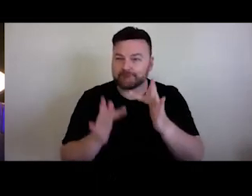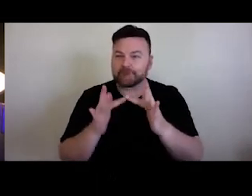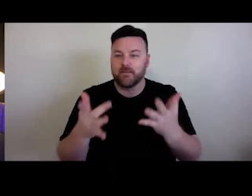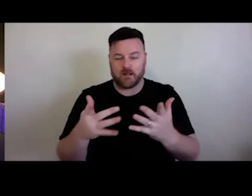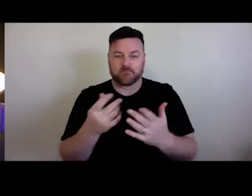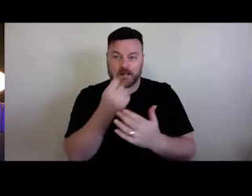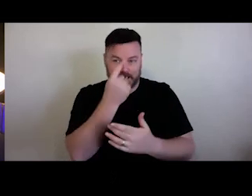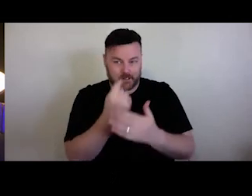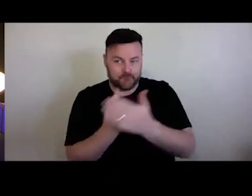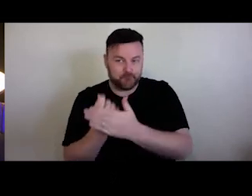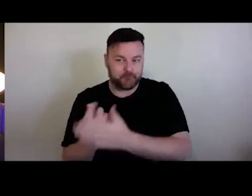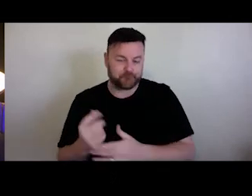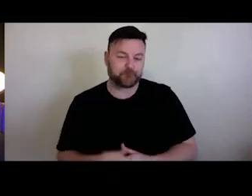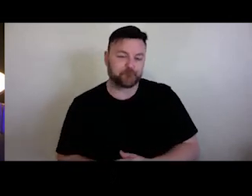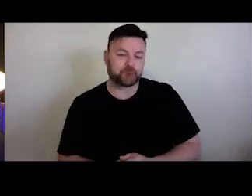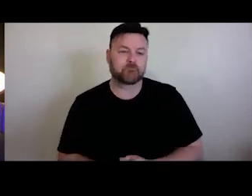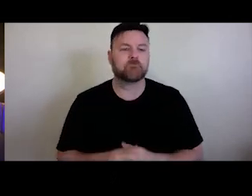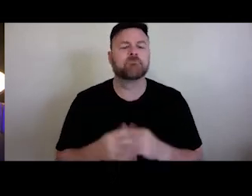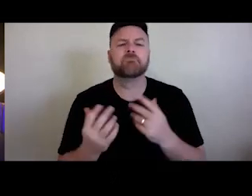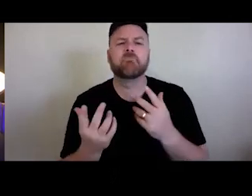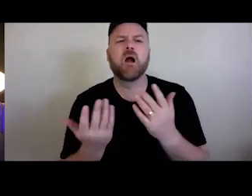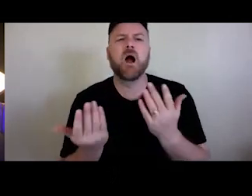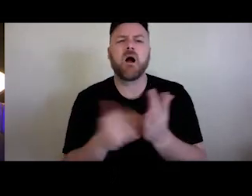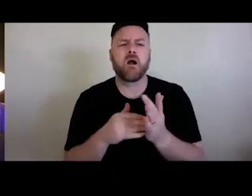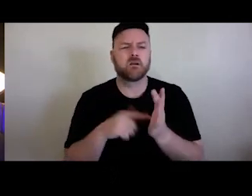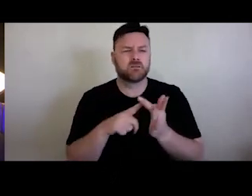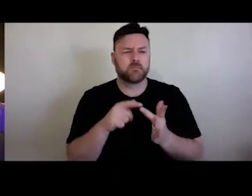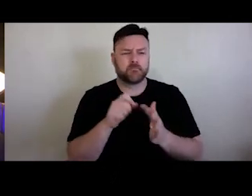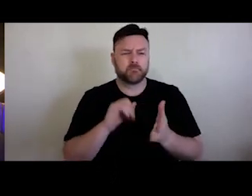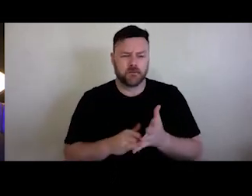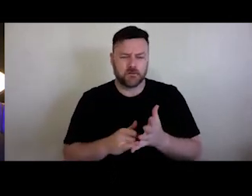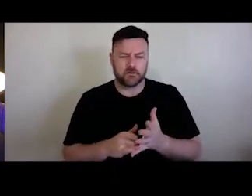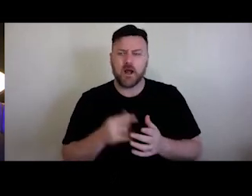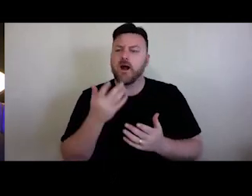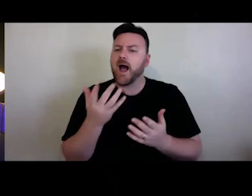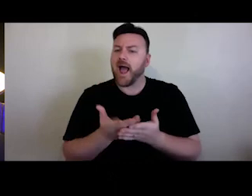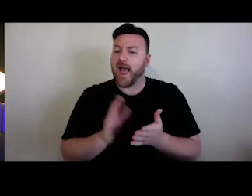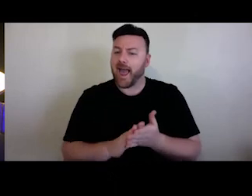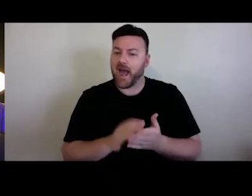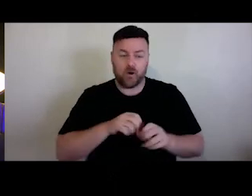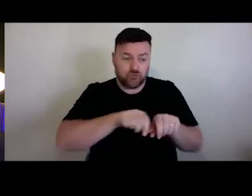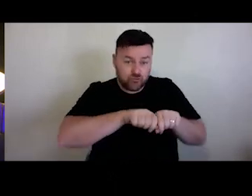highly recommend that. Another thing people always ask me - how do I stream to more than one place at once? So a lot of people might be